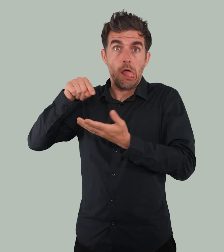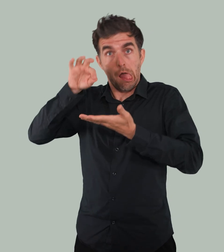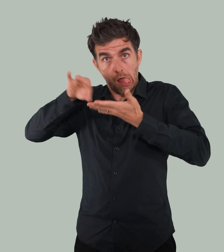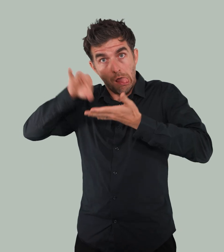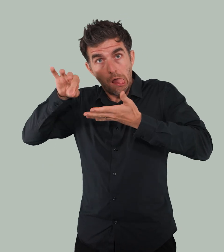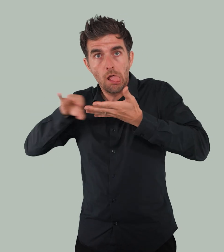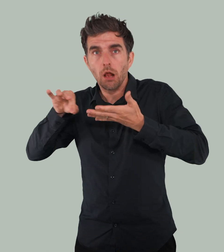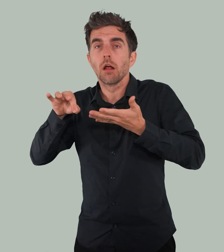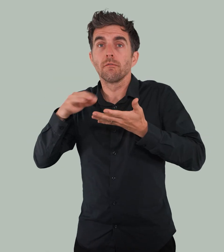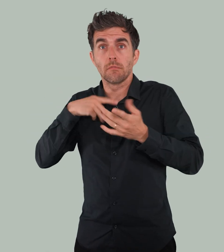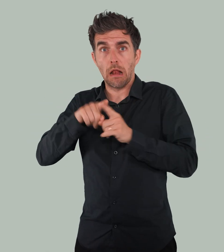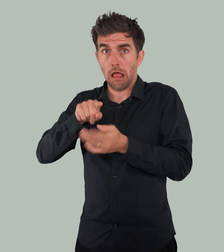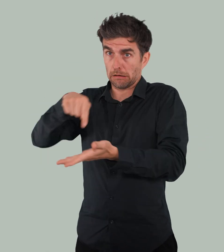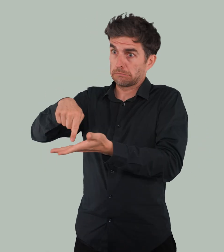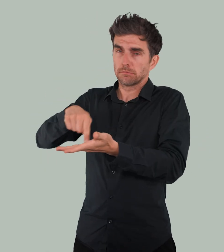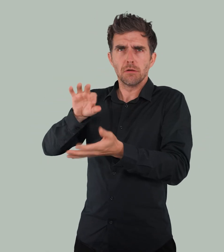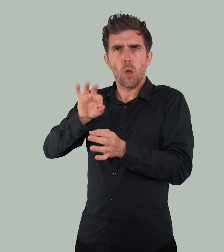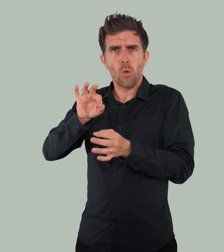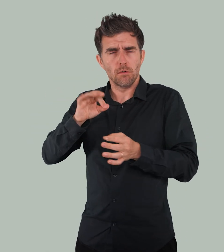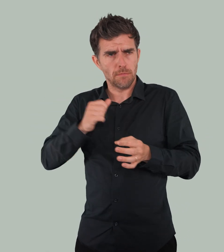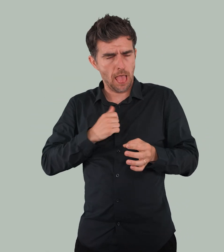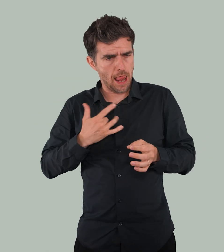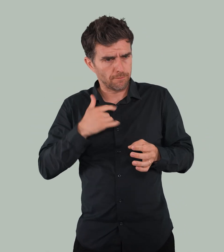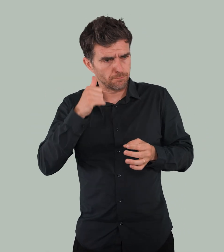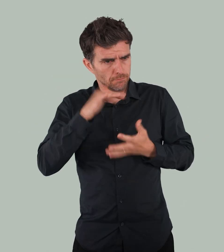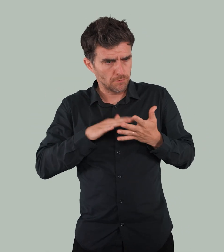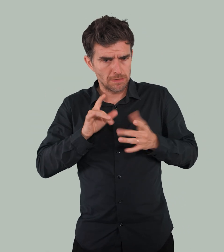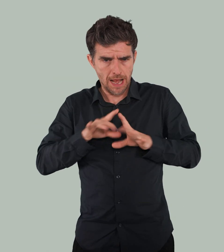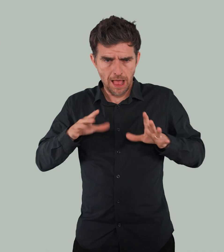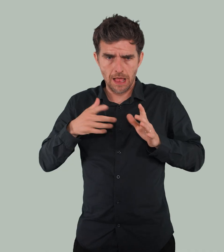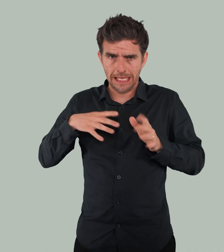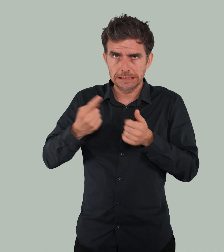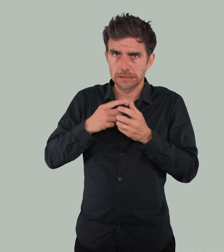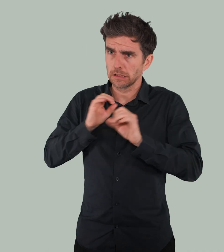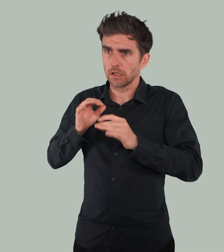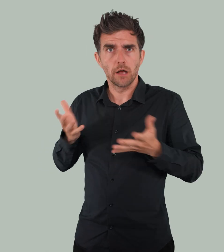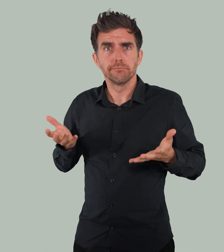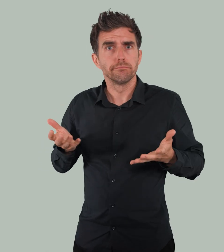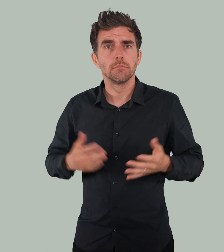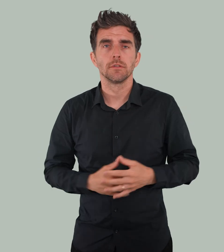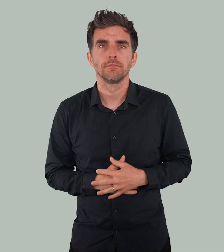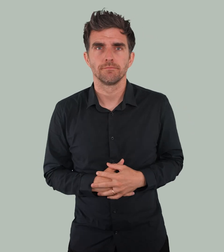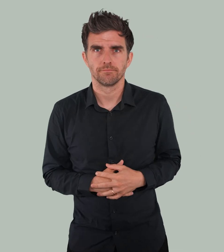and say they feel reduced to tick boxes that do not reflect their lived reality.